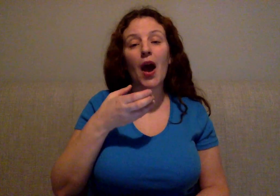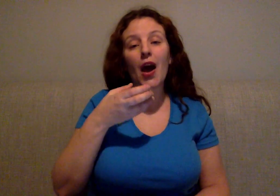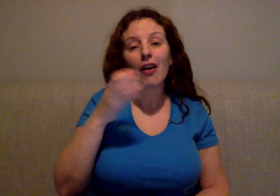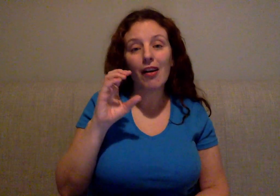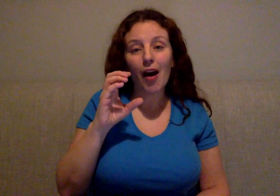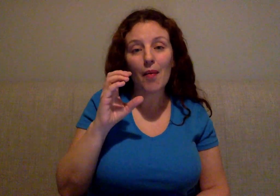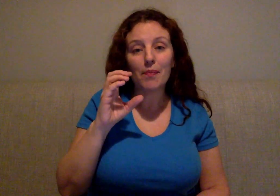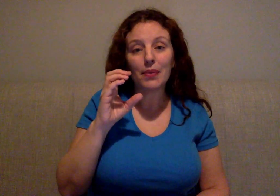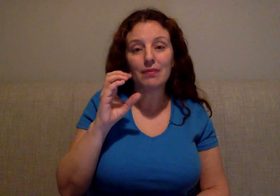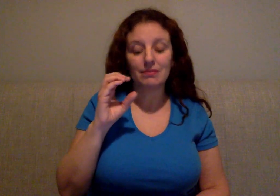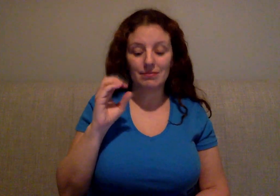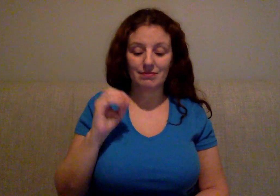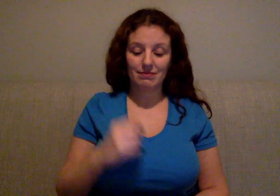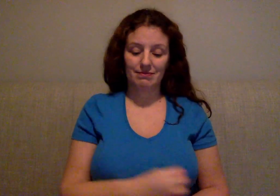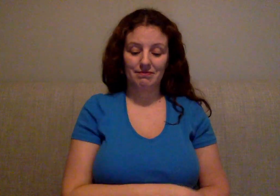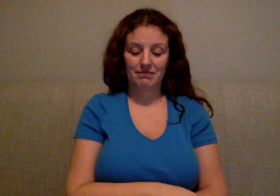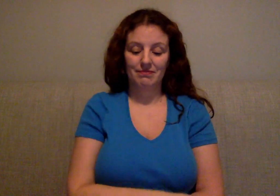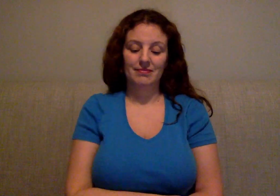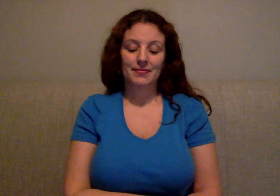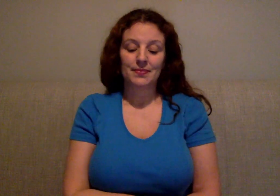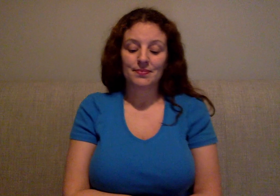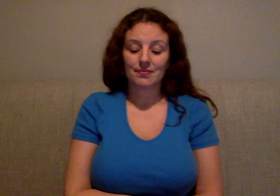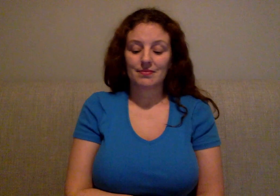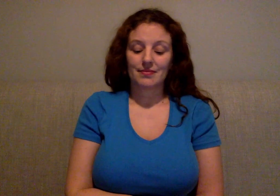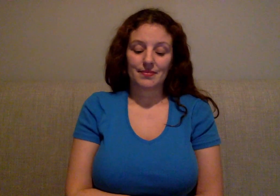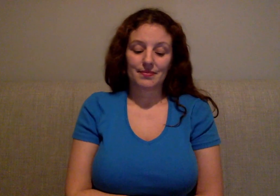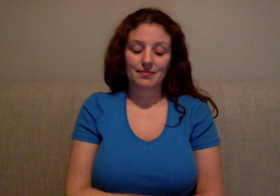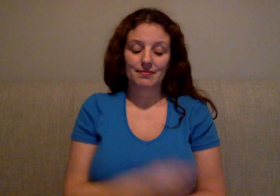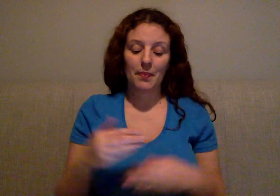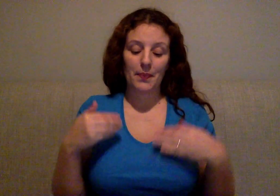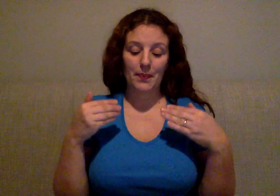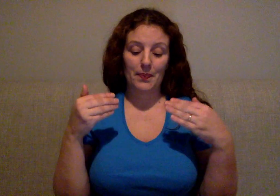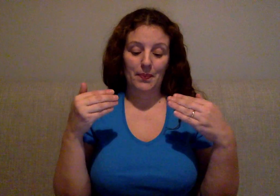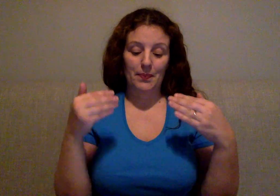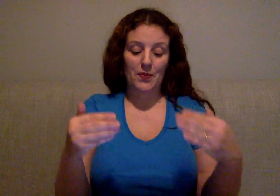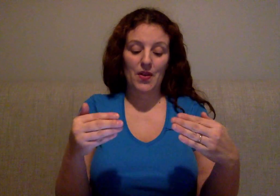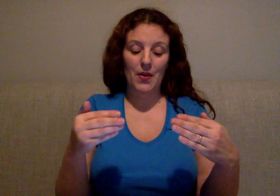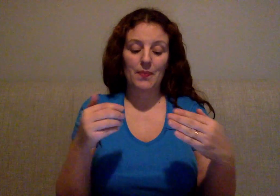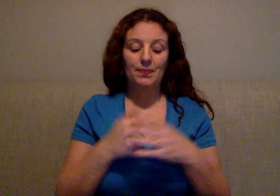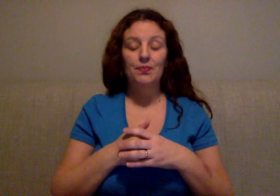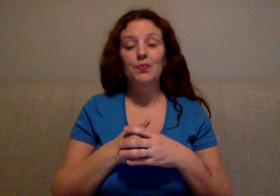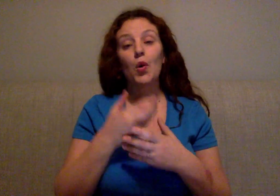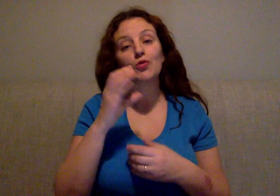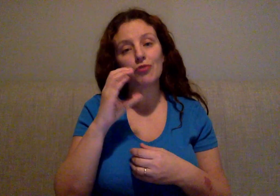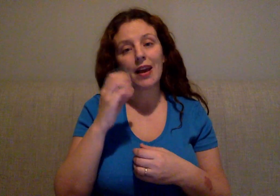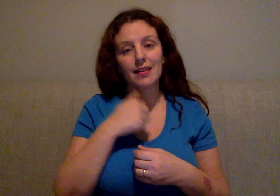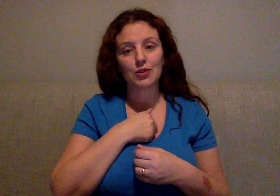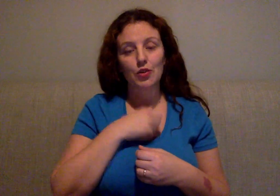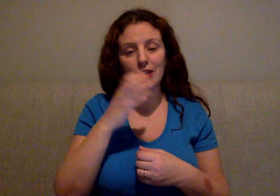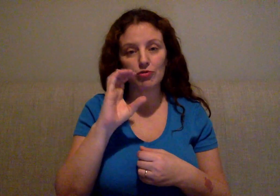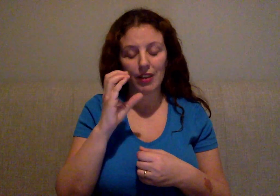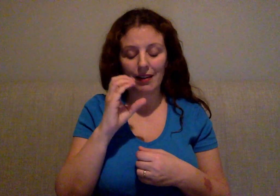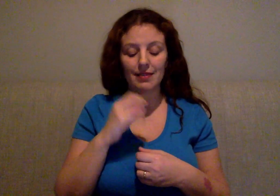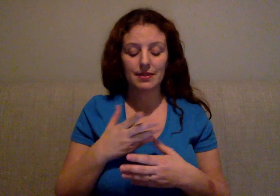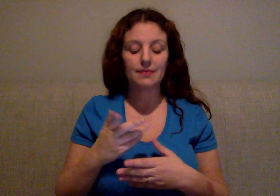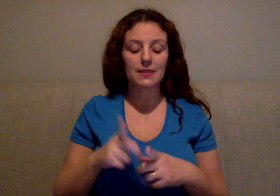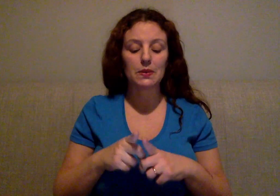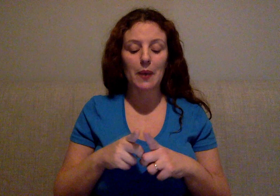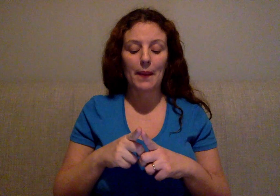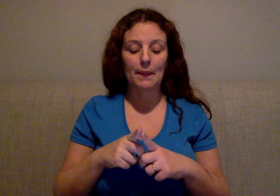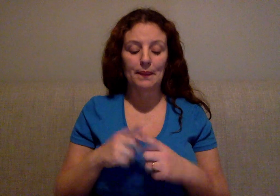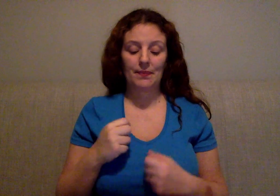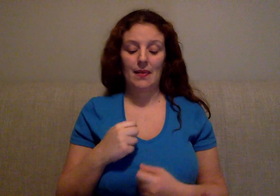CUP or DRINK as well.